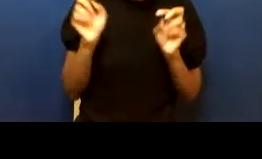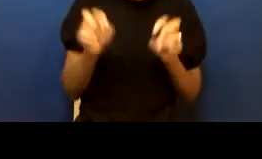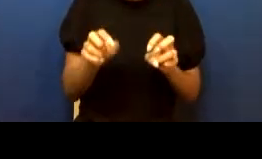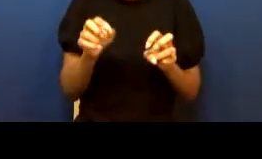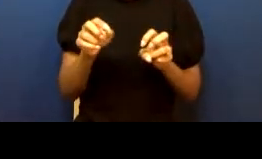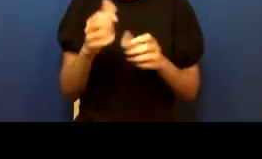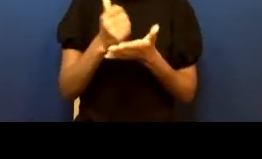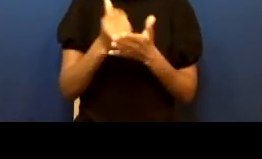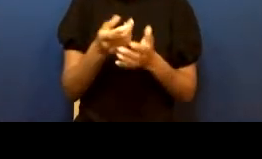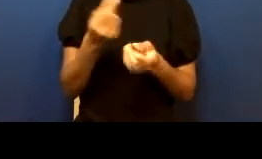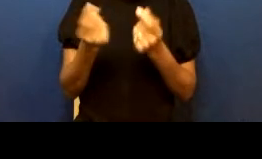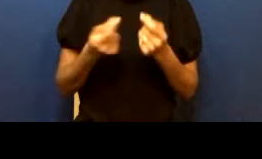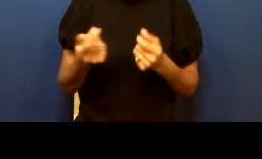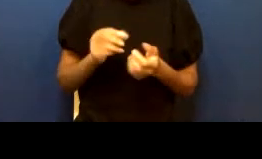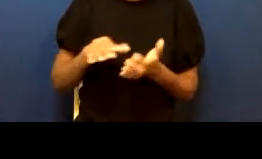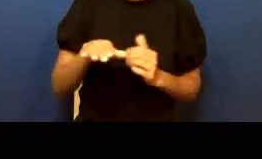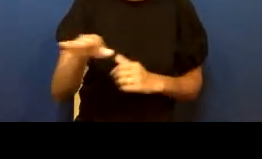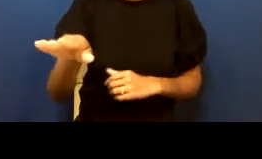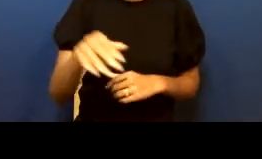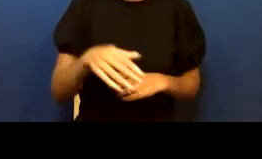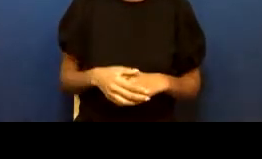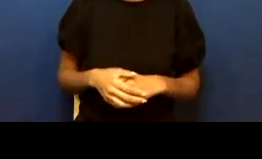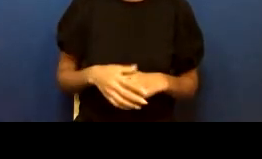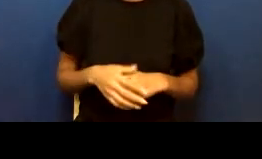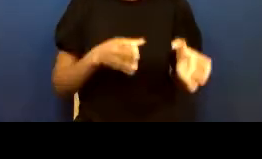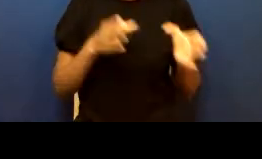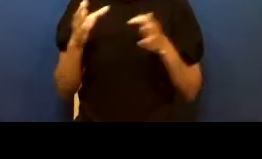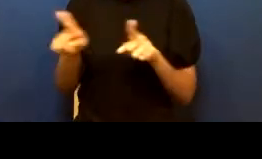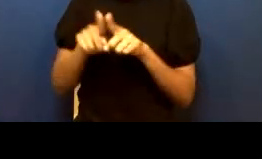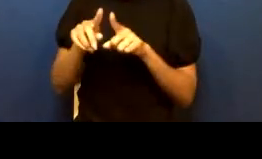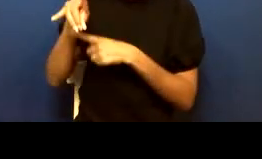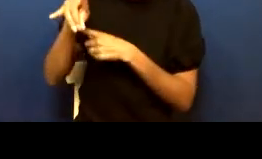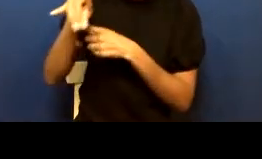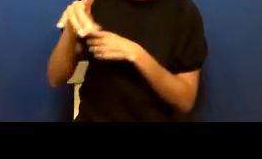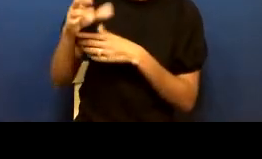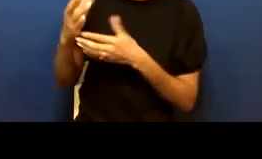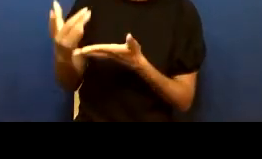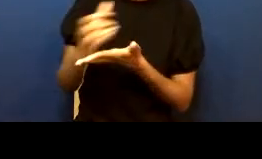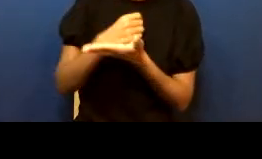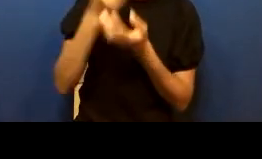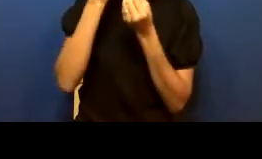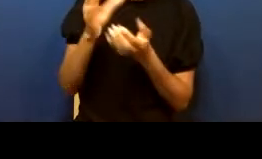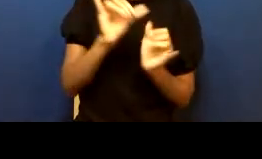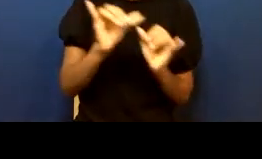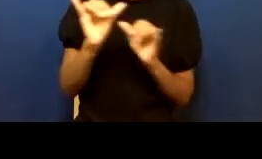to collect measurements like the ice seal folks are doing. And that will help them get a better idea of health